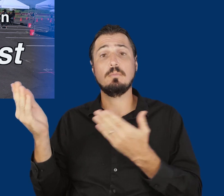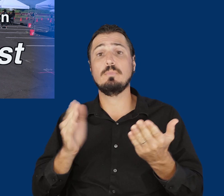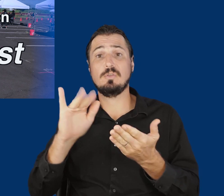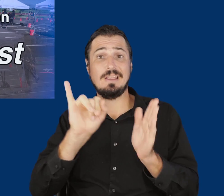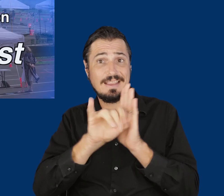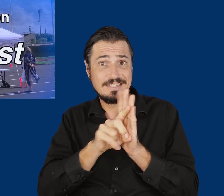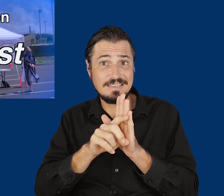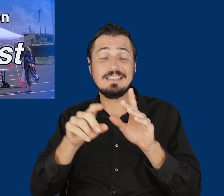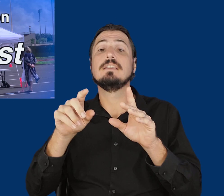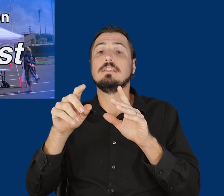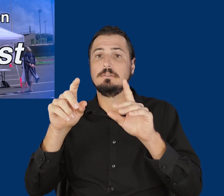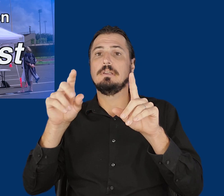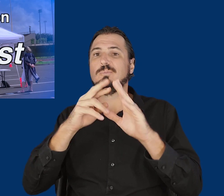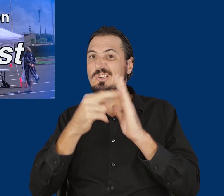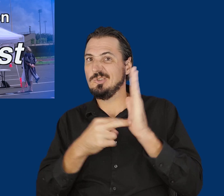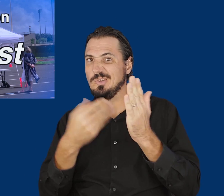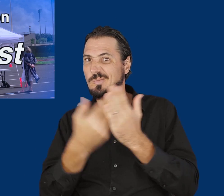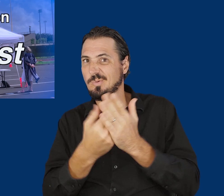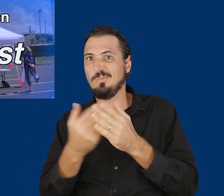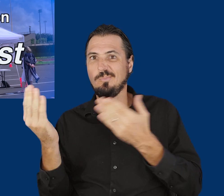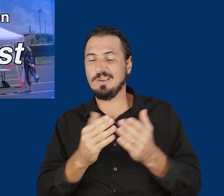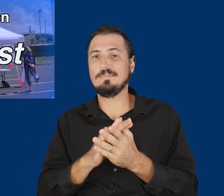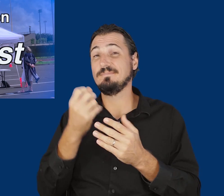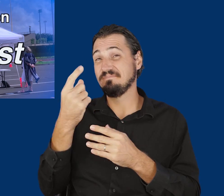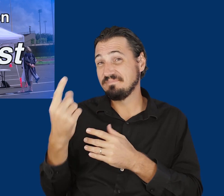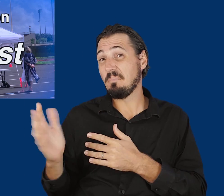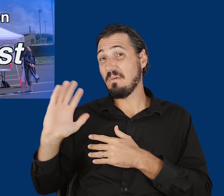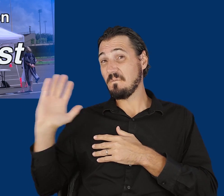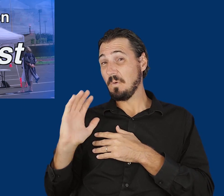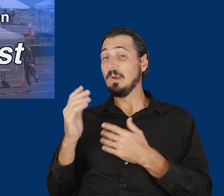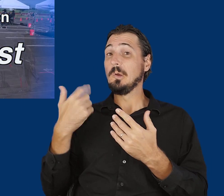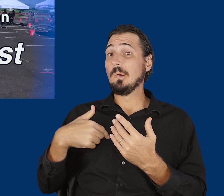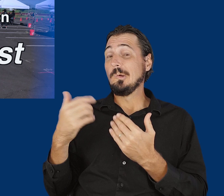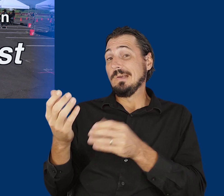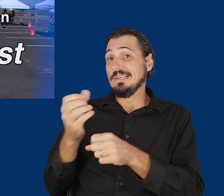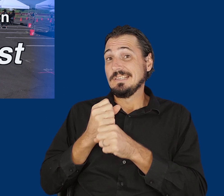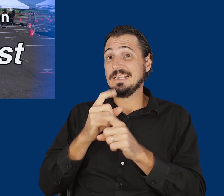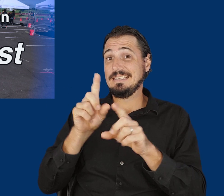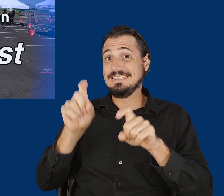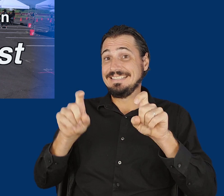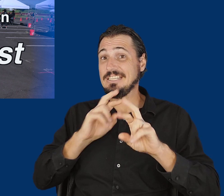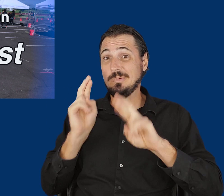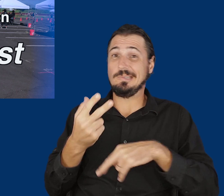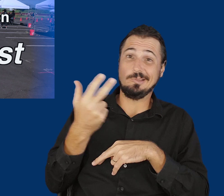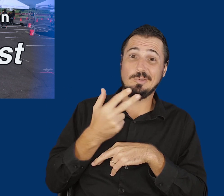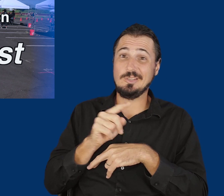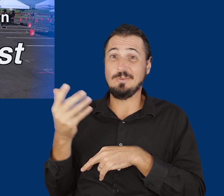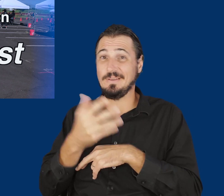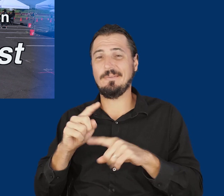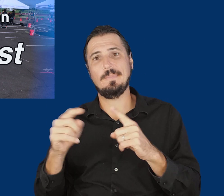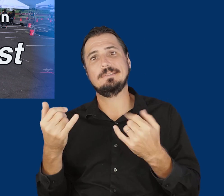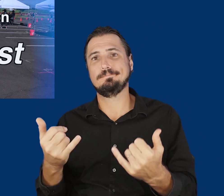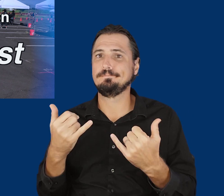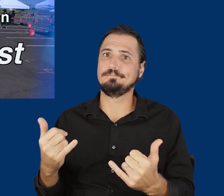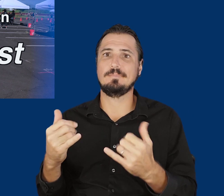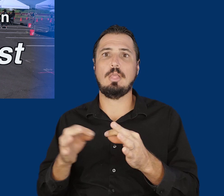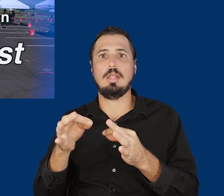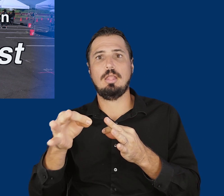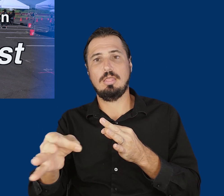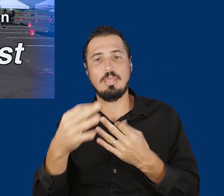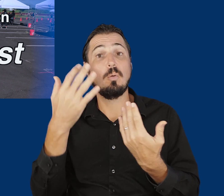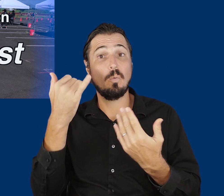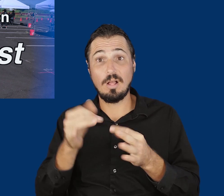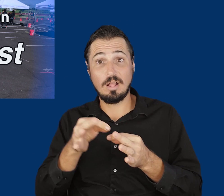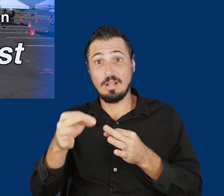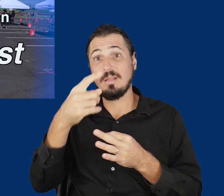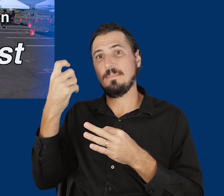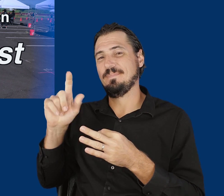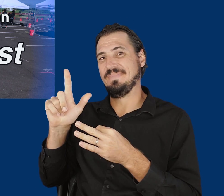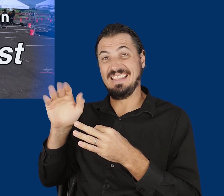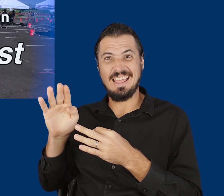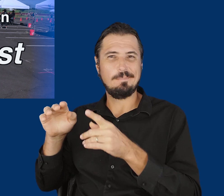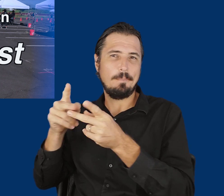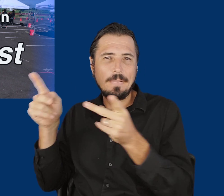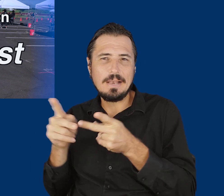Although test results from these sites have generally arrived in 3 to 5 days, we are experiencing delays in receiving results. These delays are due to laboratory overload associated with the high